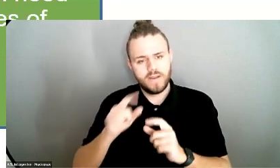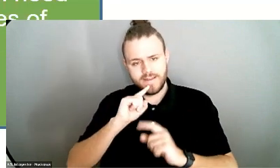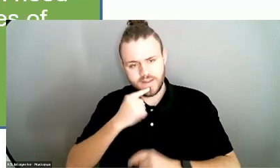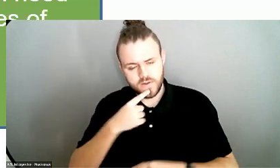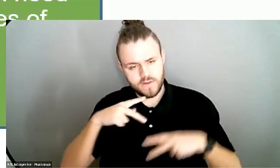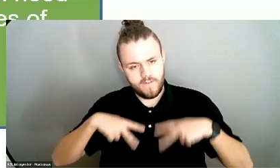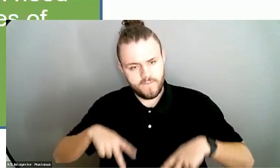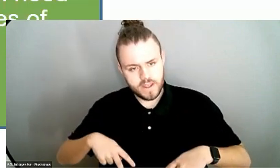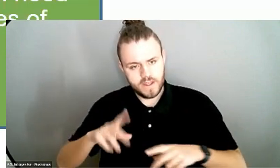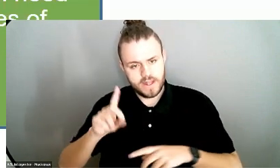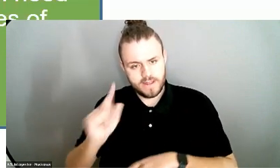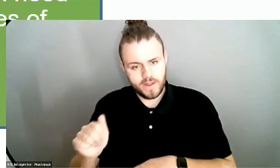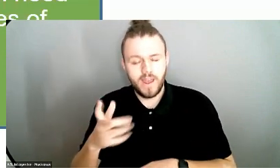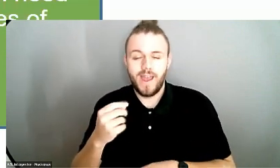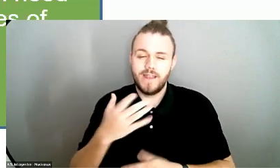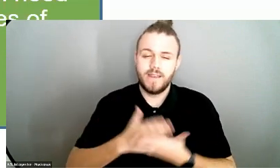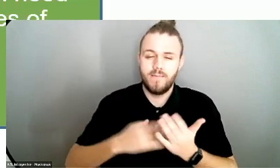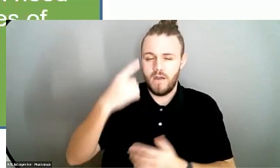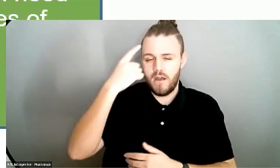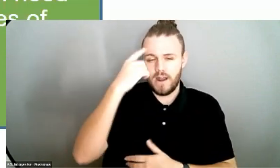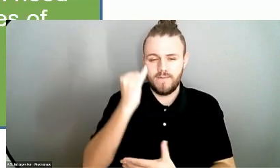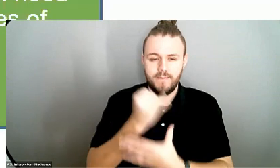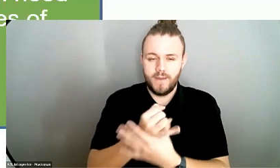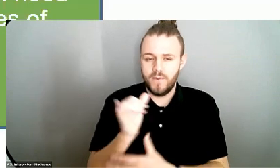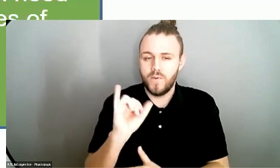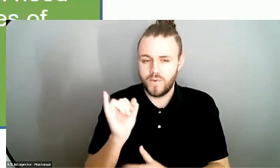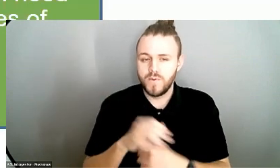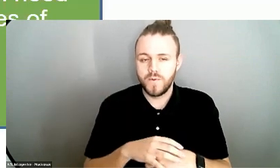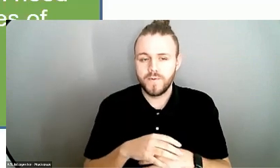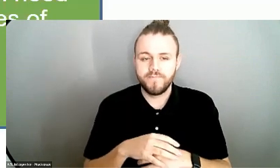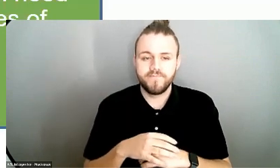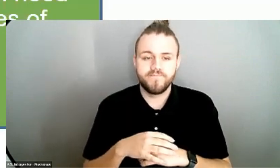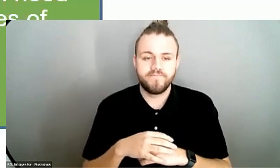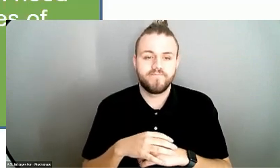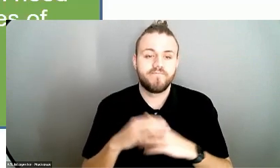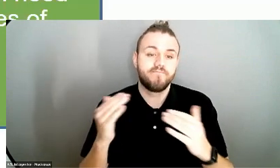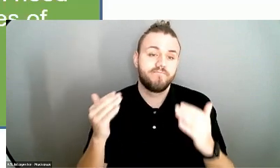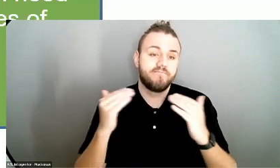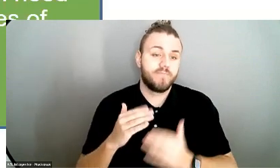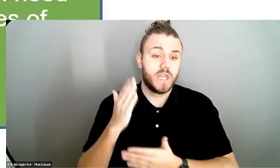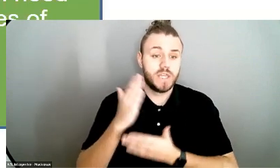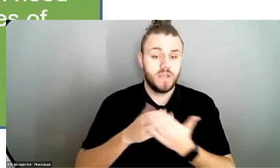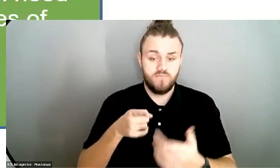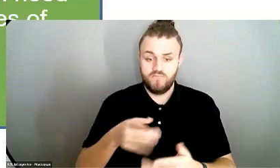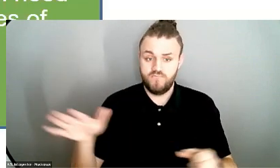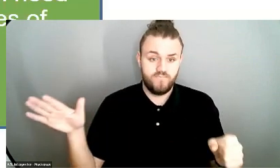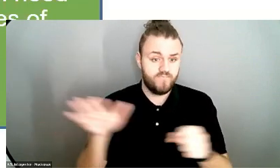as well as cognitive impairment. Some of our patients are fully independently functioning,